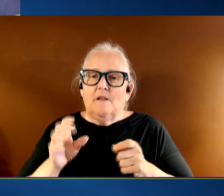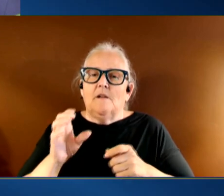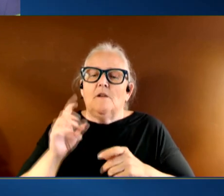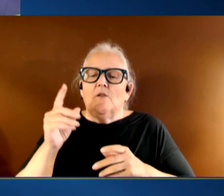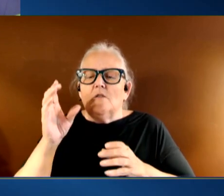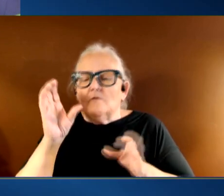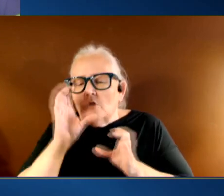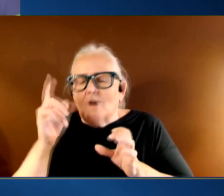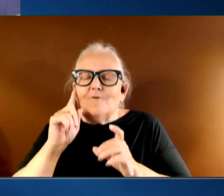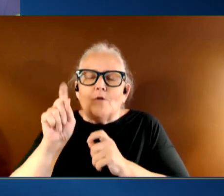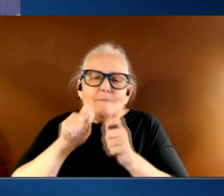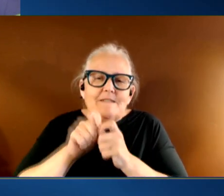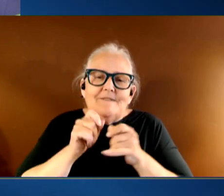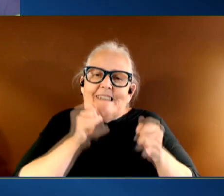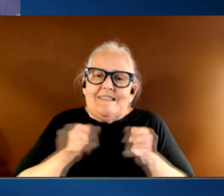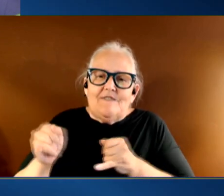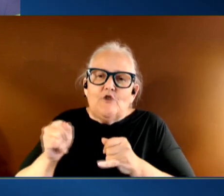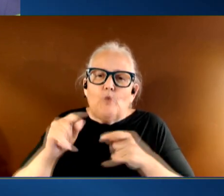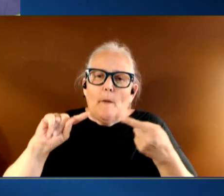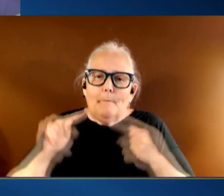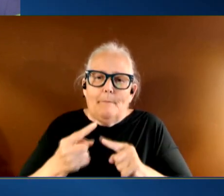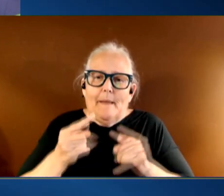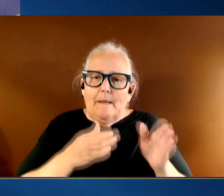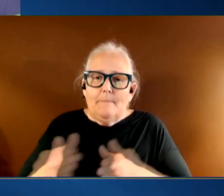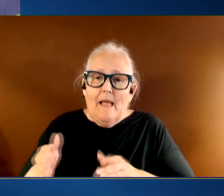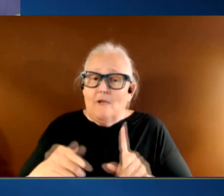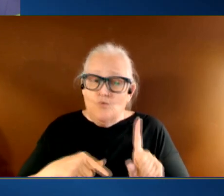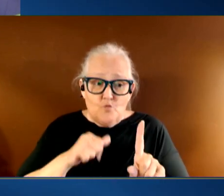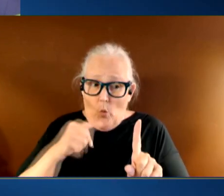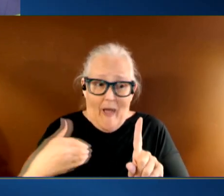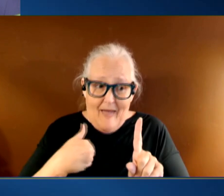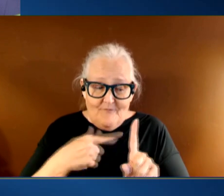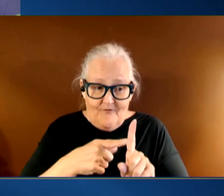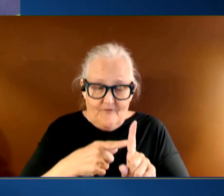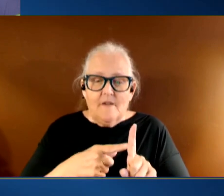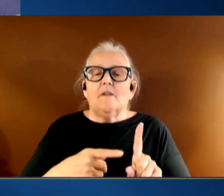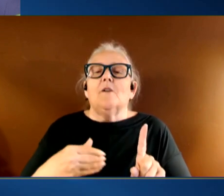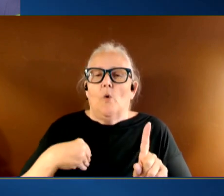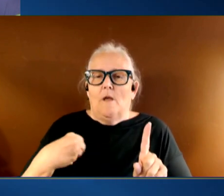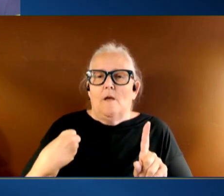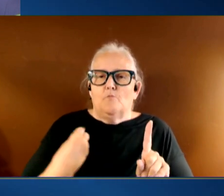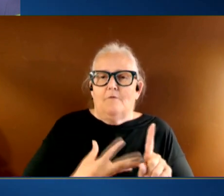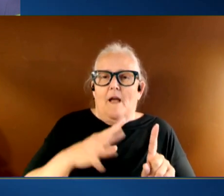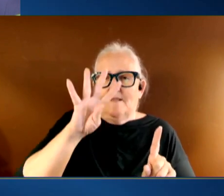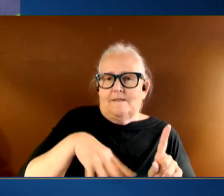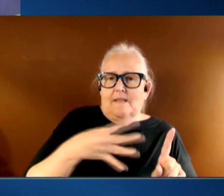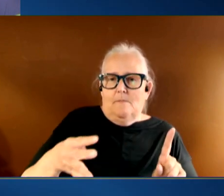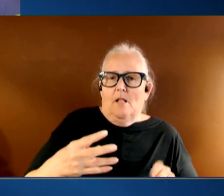If one does not exist, here are two tables, one for children, one for adults. Weight-based